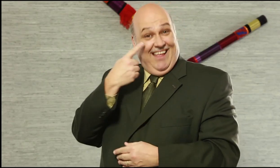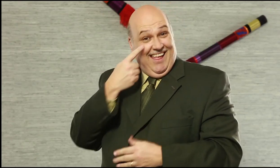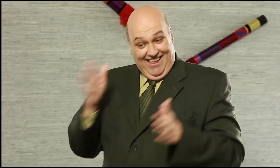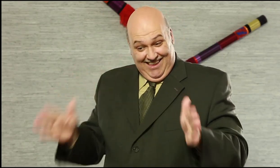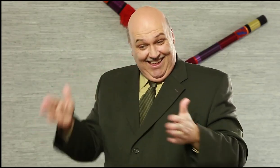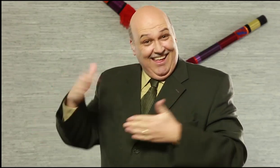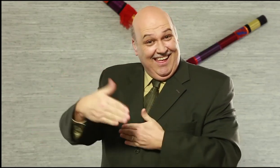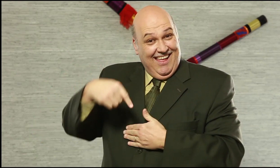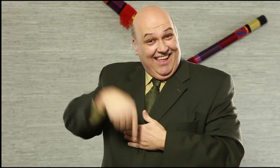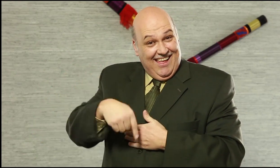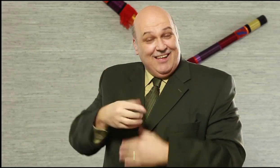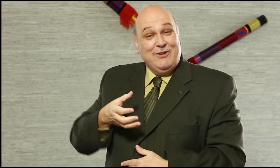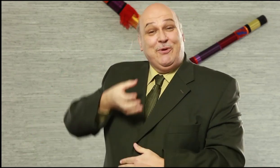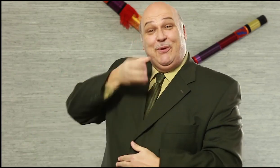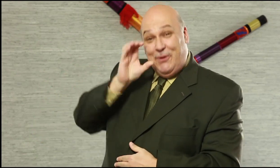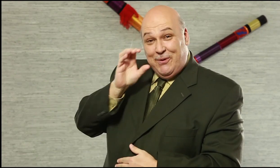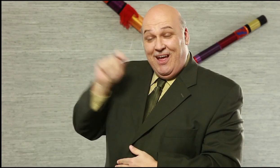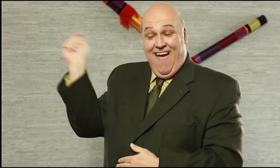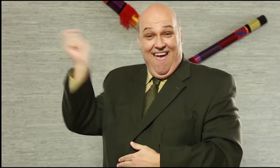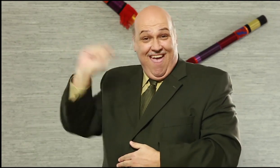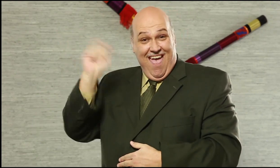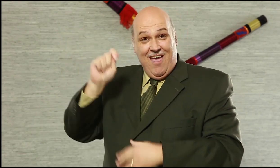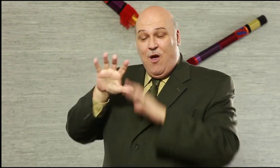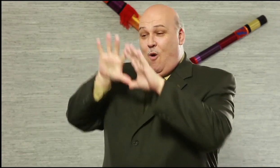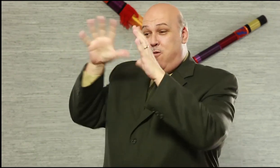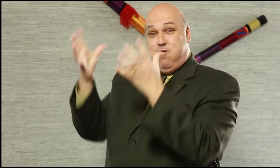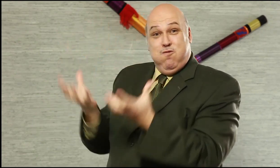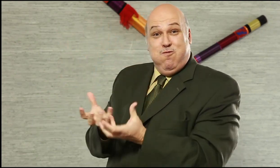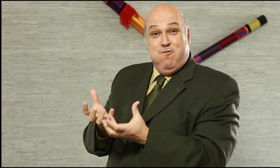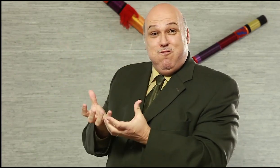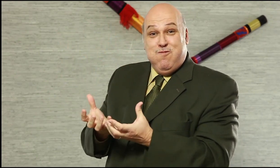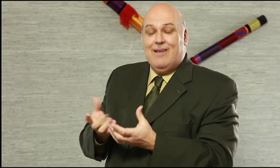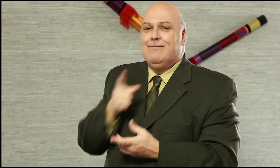a special DeafWaves party package with party favors